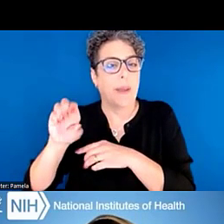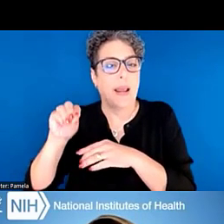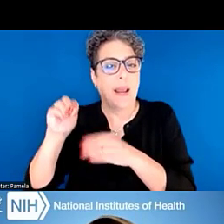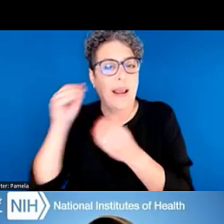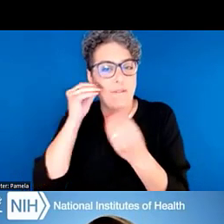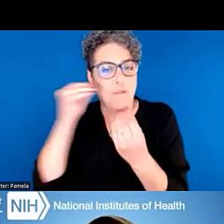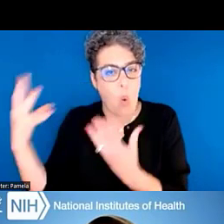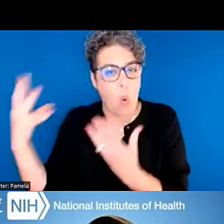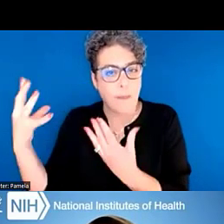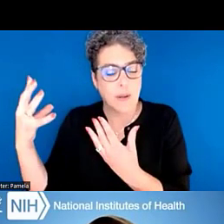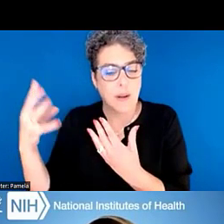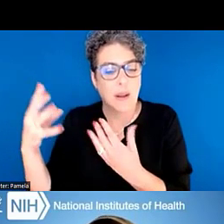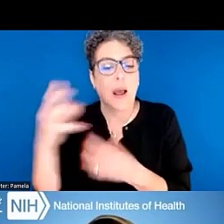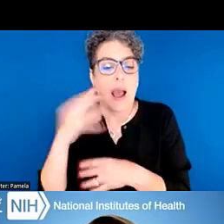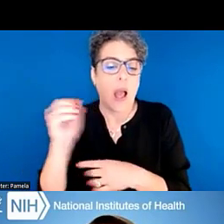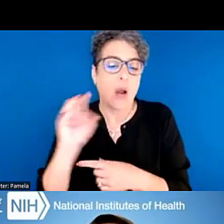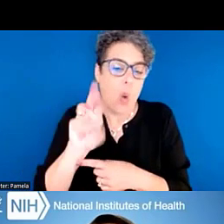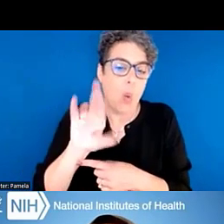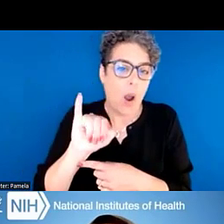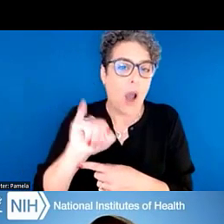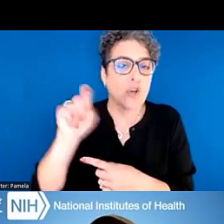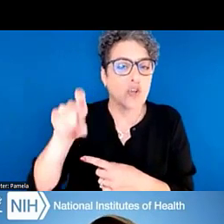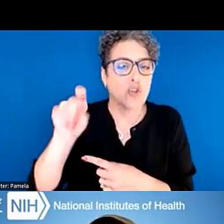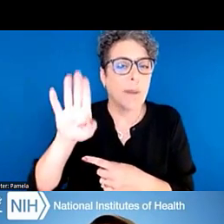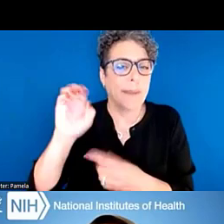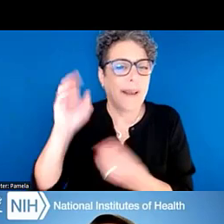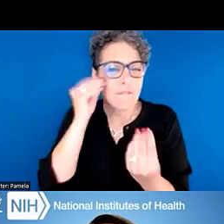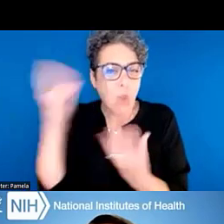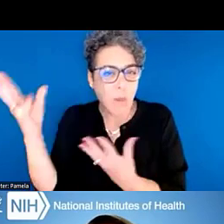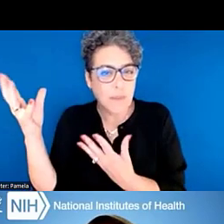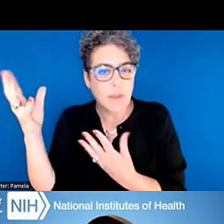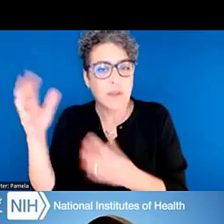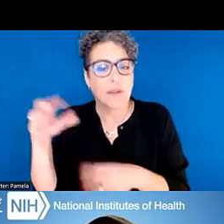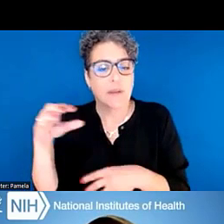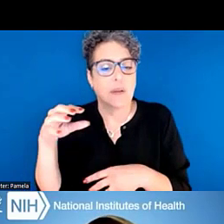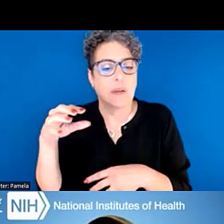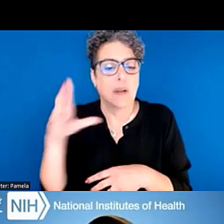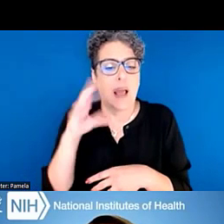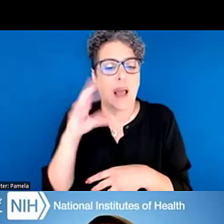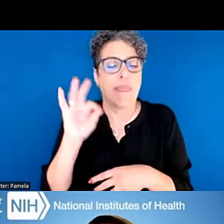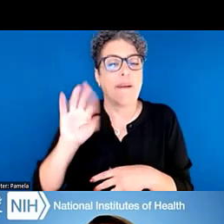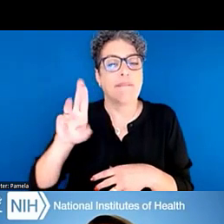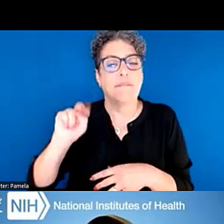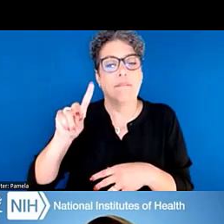ORI should be informed and funding agency, OHRP.